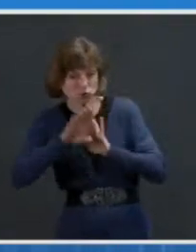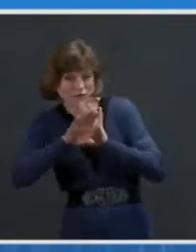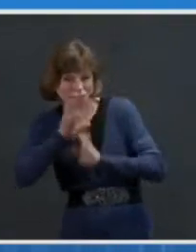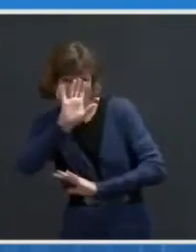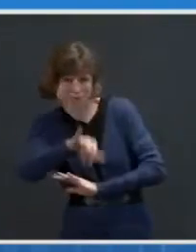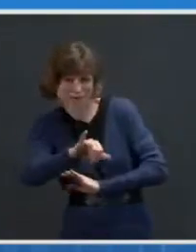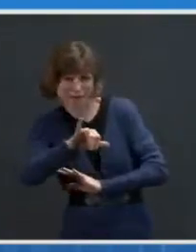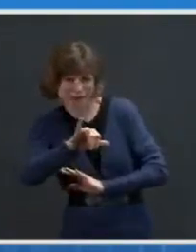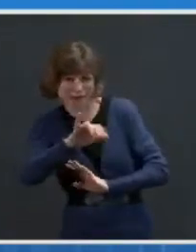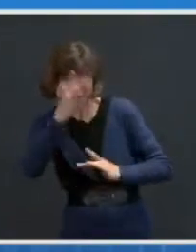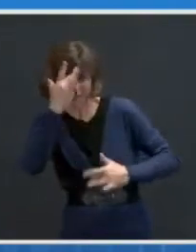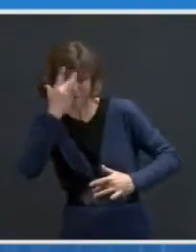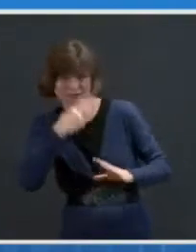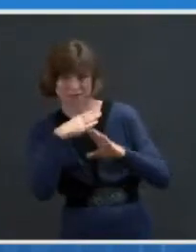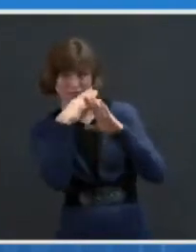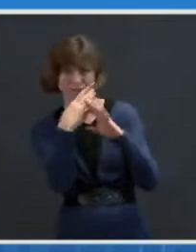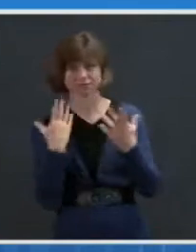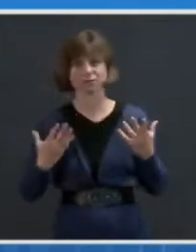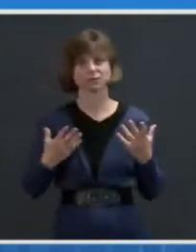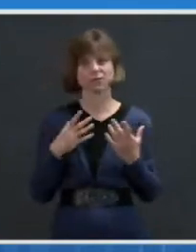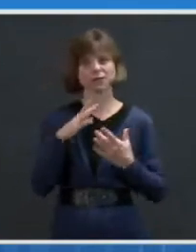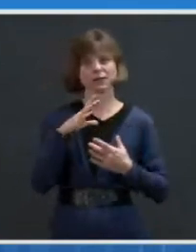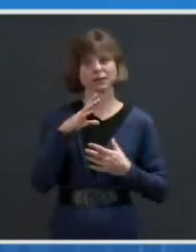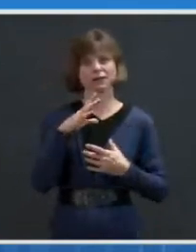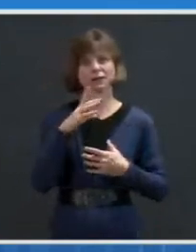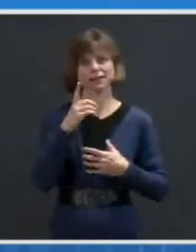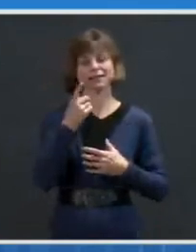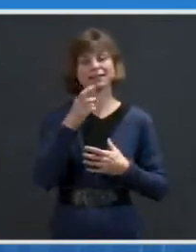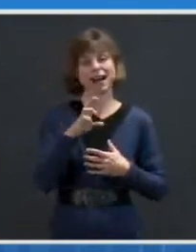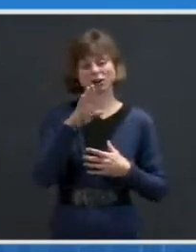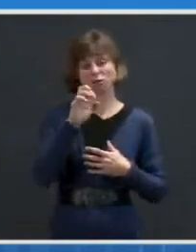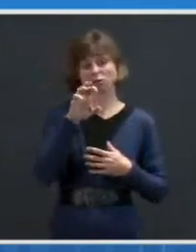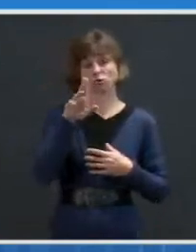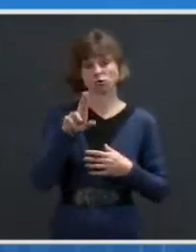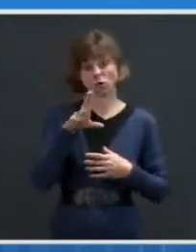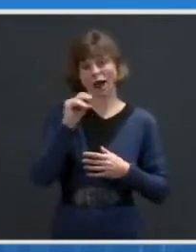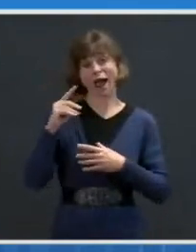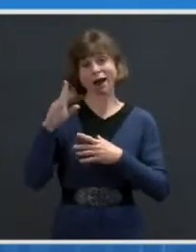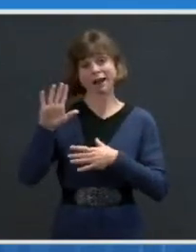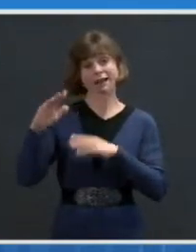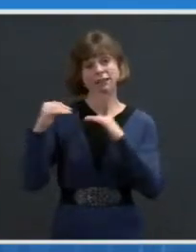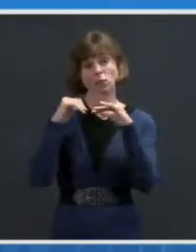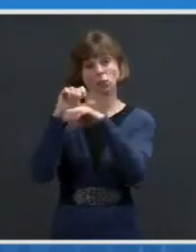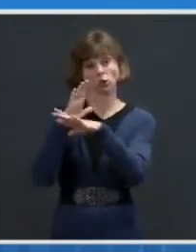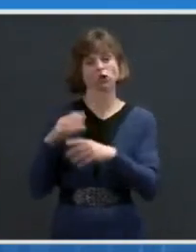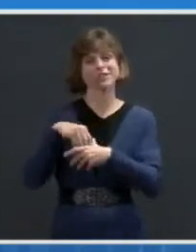AND PRECLINICAL RESEARCH TO